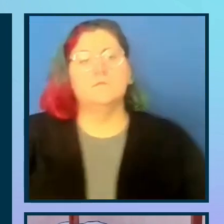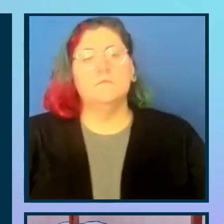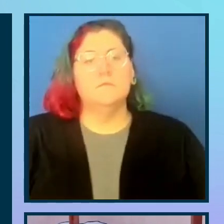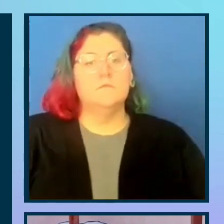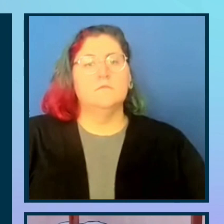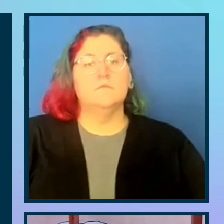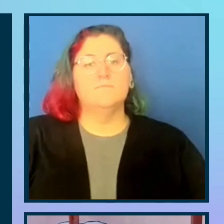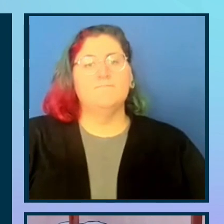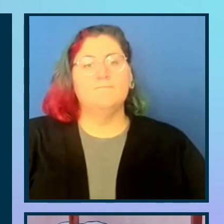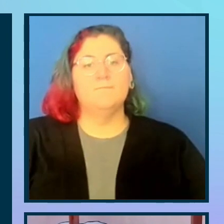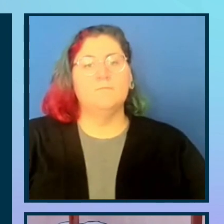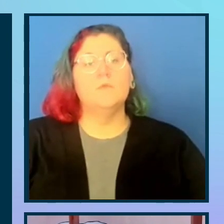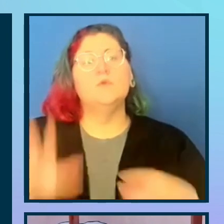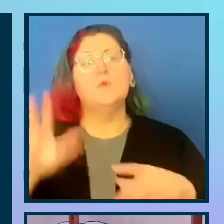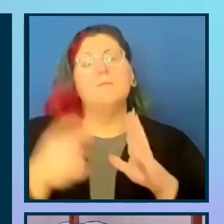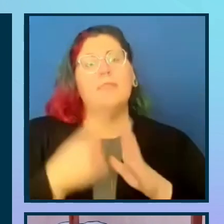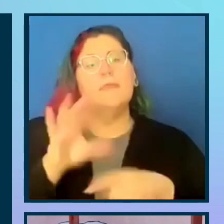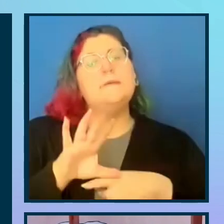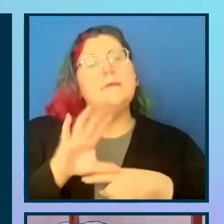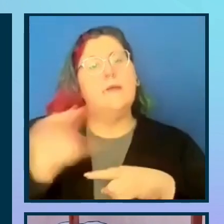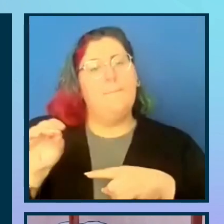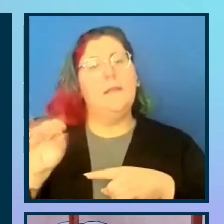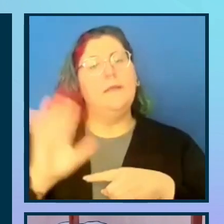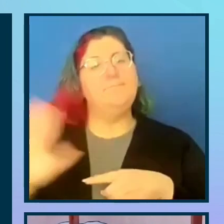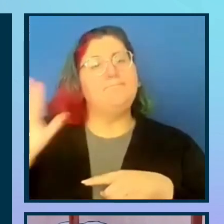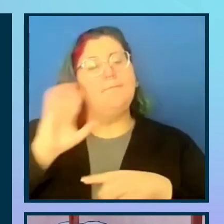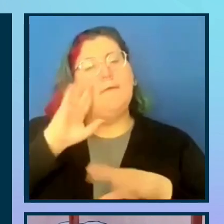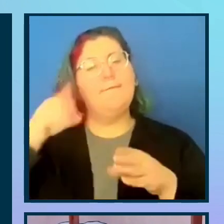"we need to focus on accessibility, "and we have a lot of stuff that we have already made,